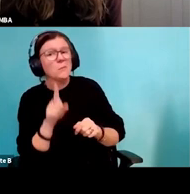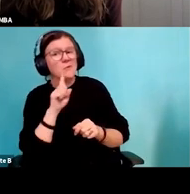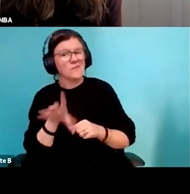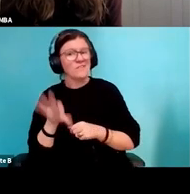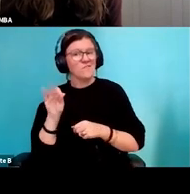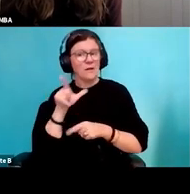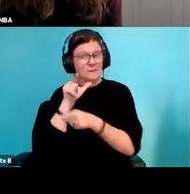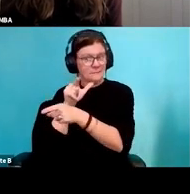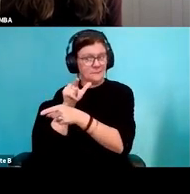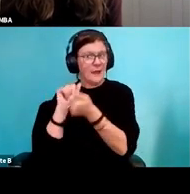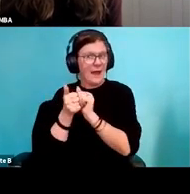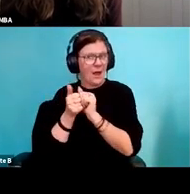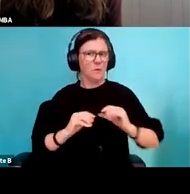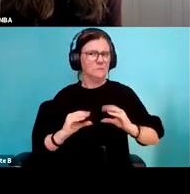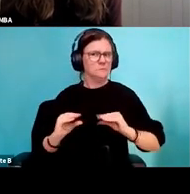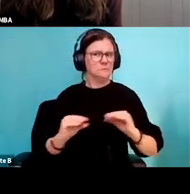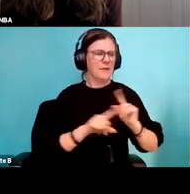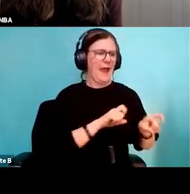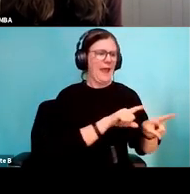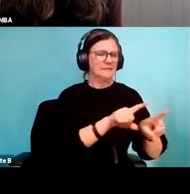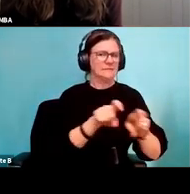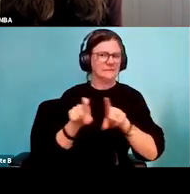to start. Jean or Tiffany, any other thoughts?